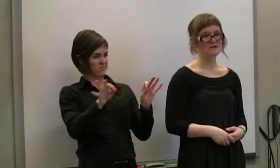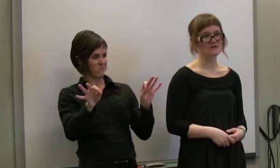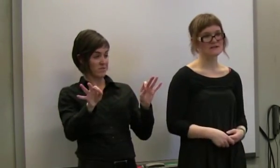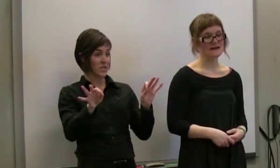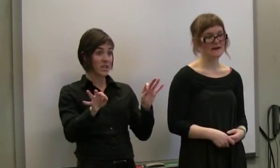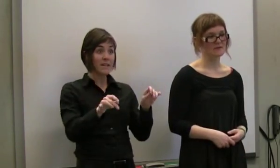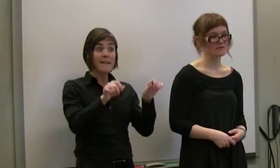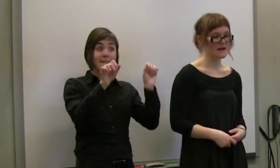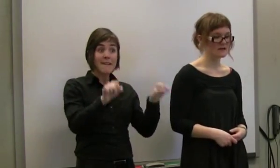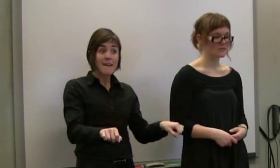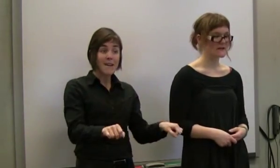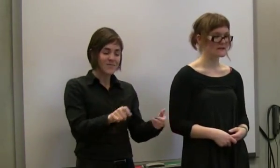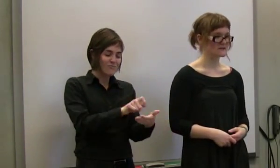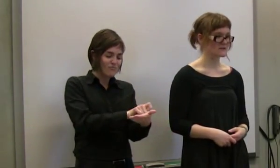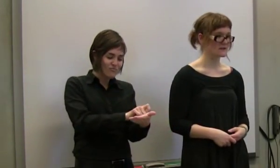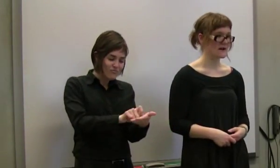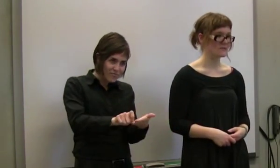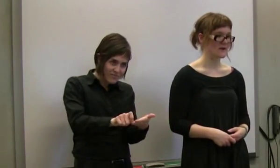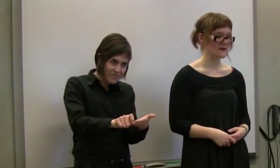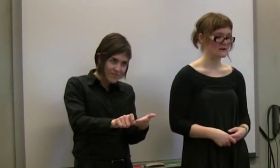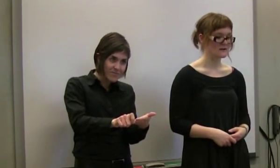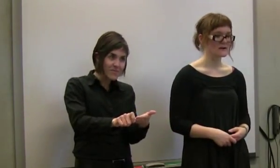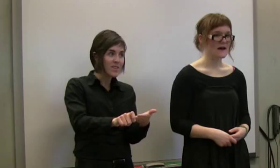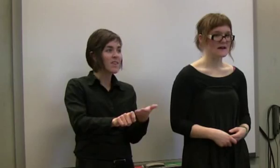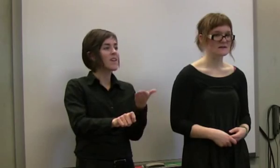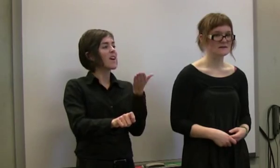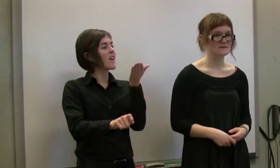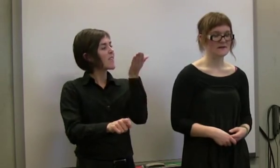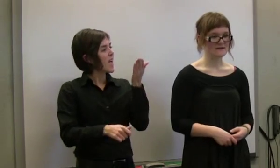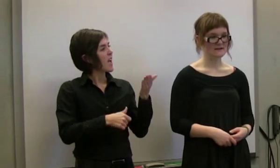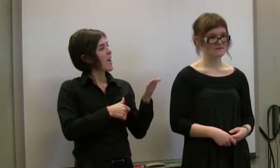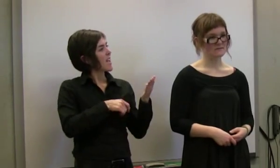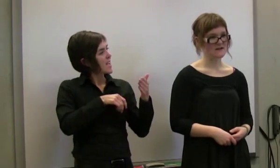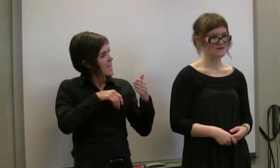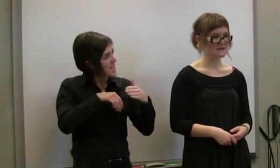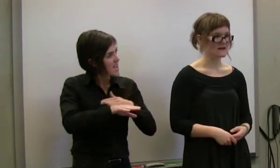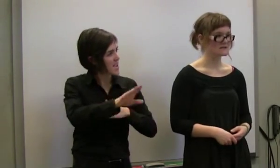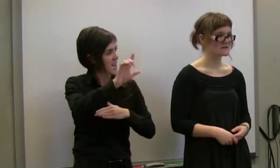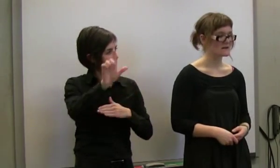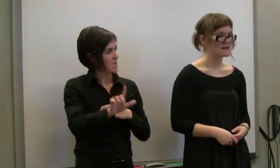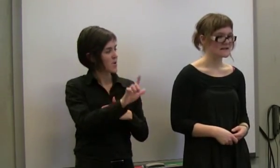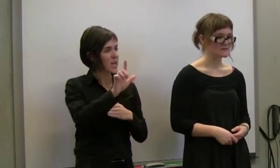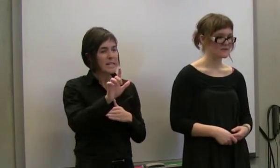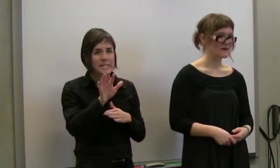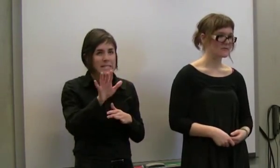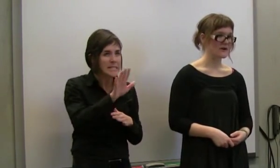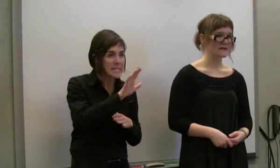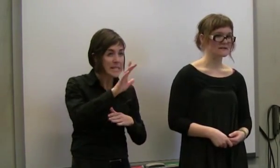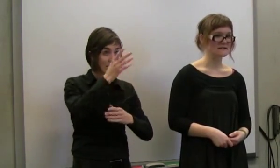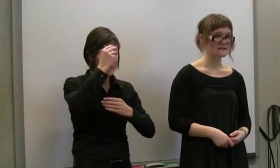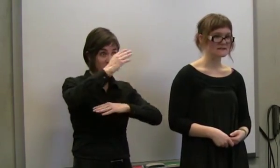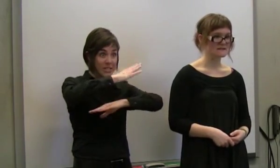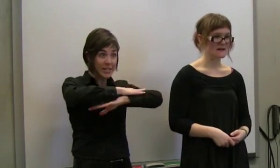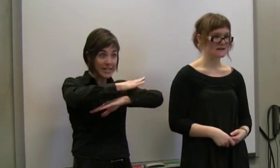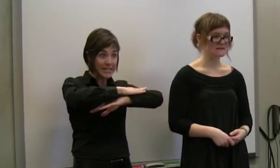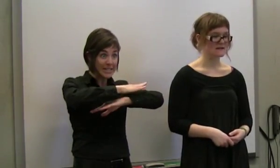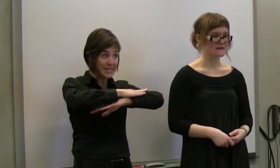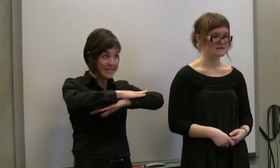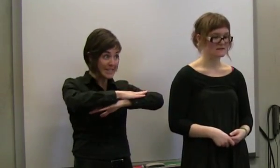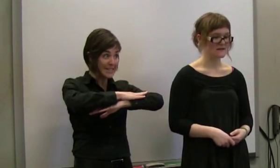Can you show me?” Write your question and